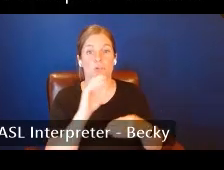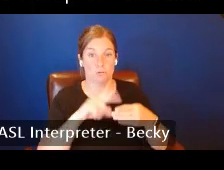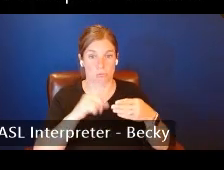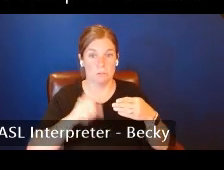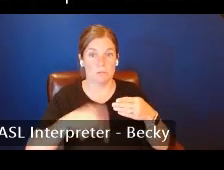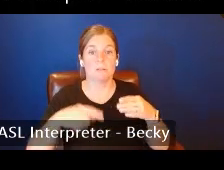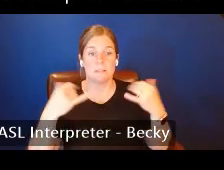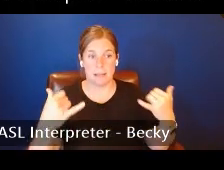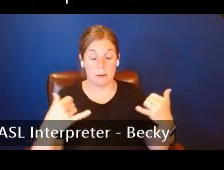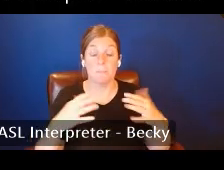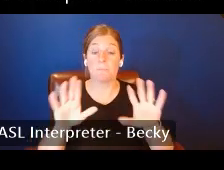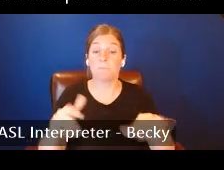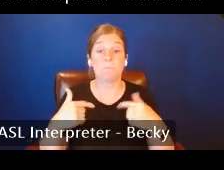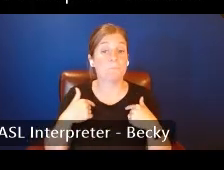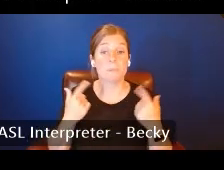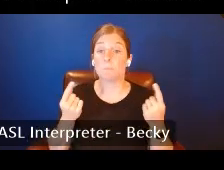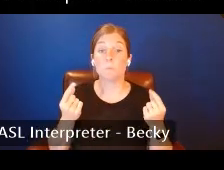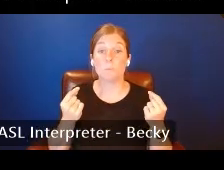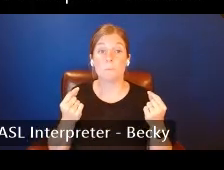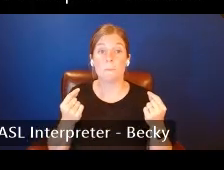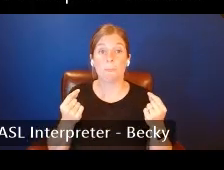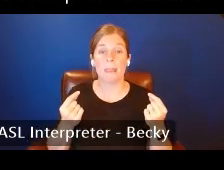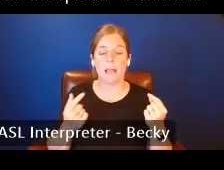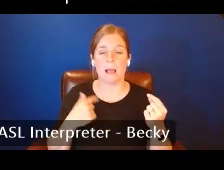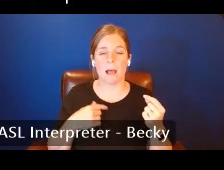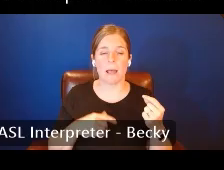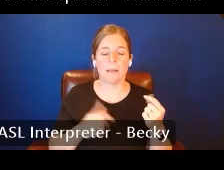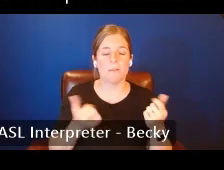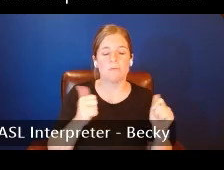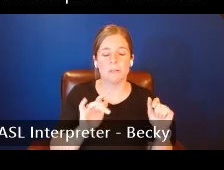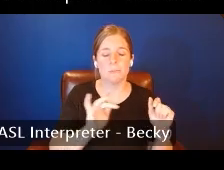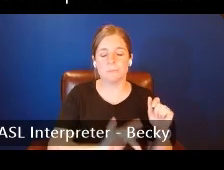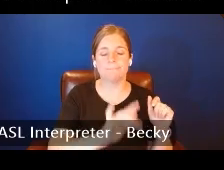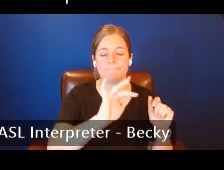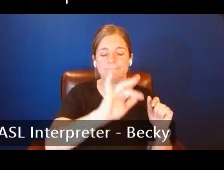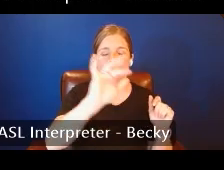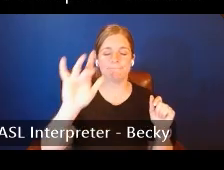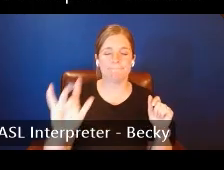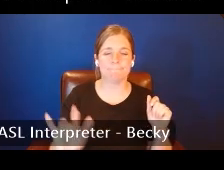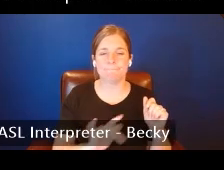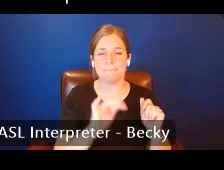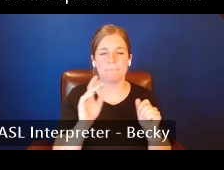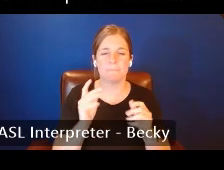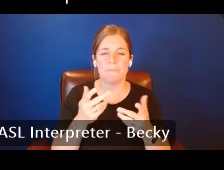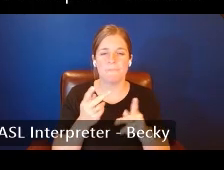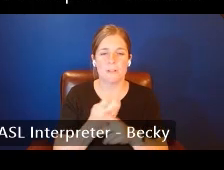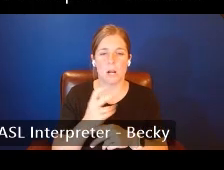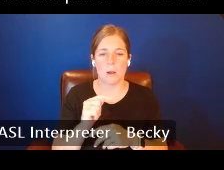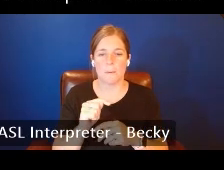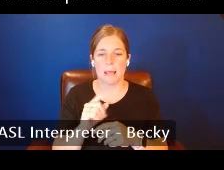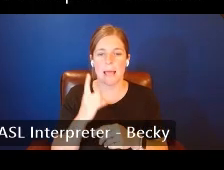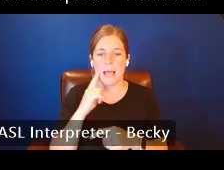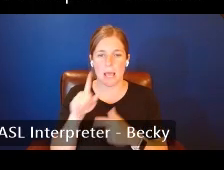So what I did was take a trip around through those and back up to the top and then back down into that area